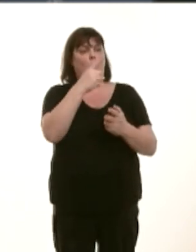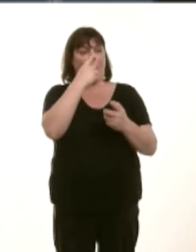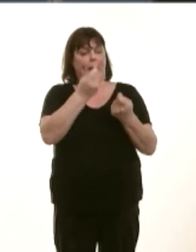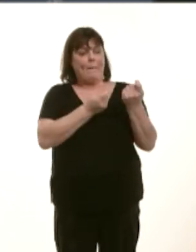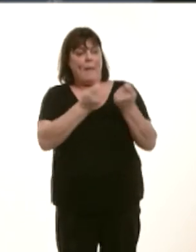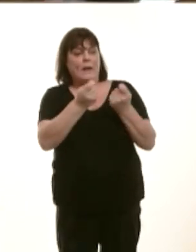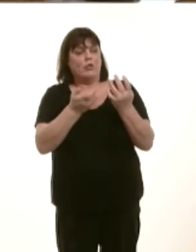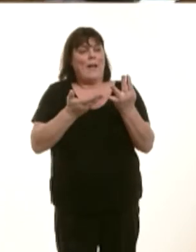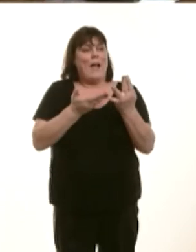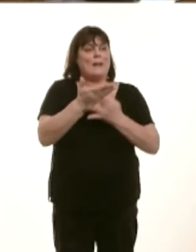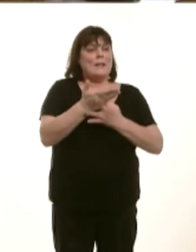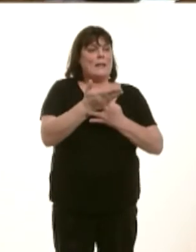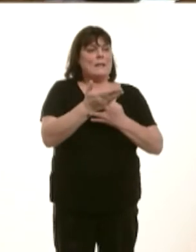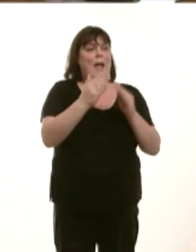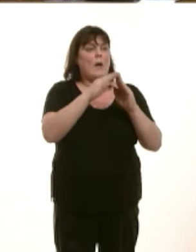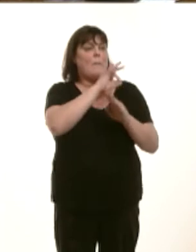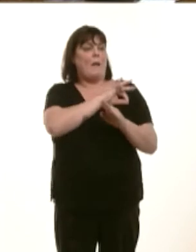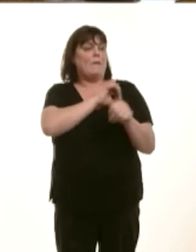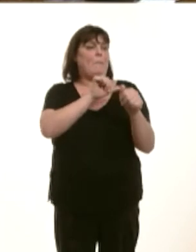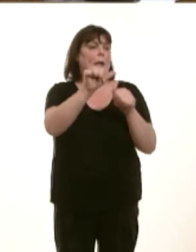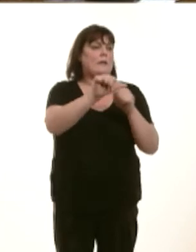use of discretionary housing payments? Carwyn Jones: These are things that we are